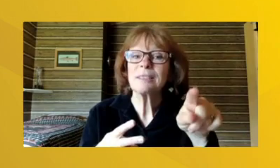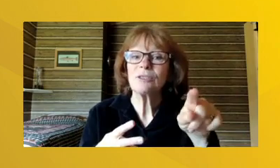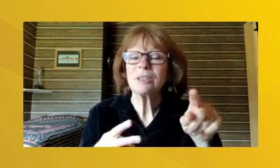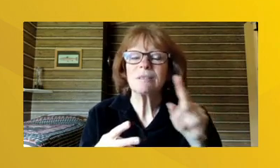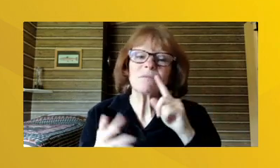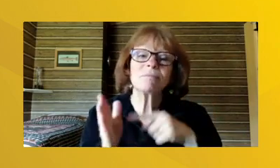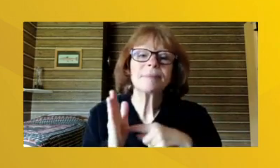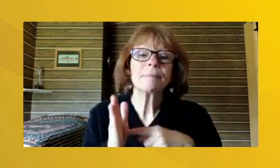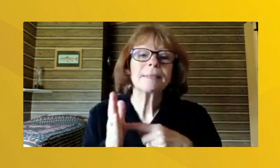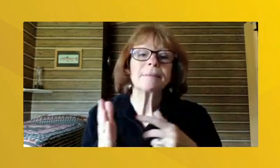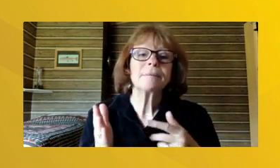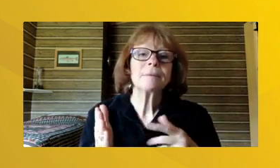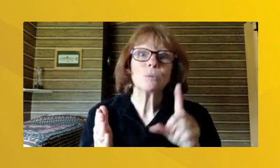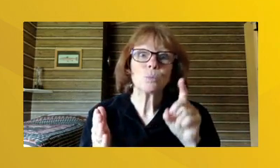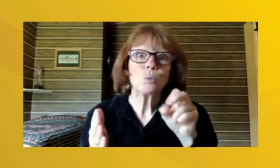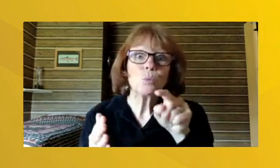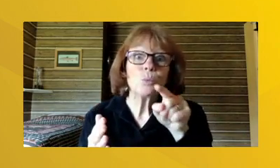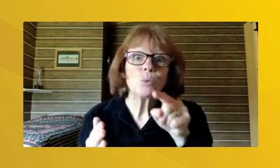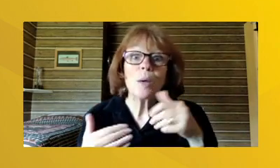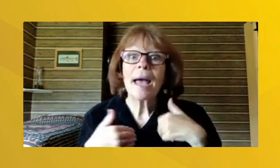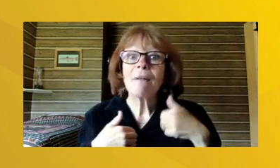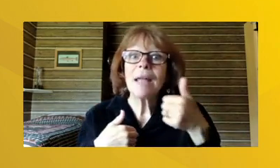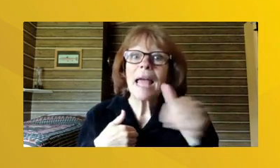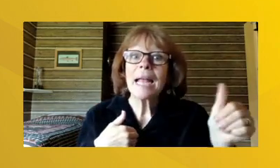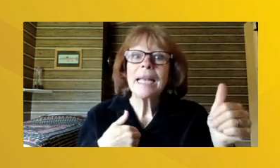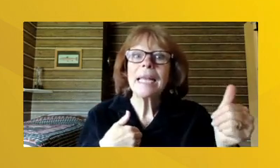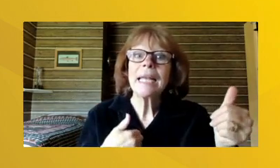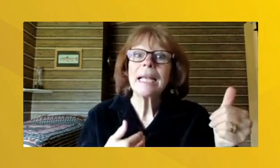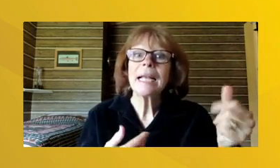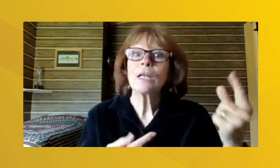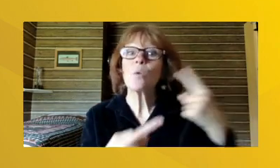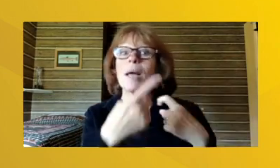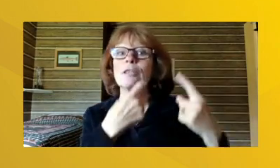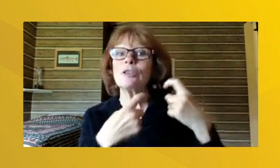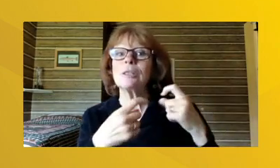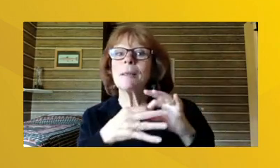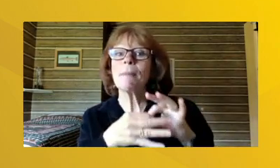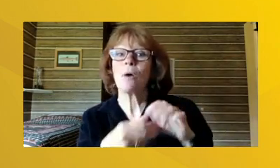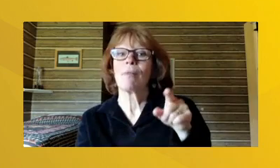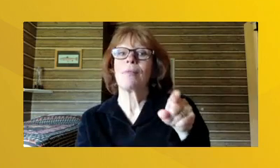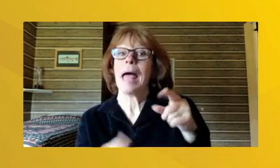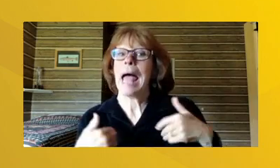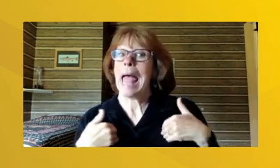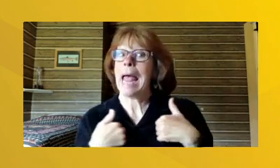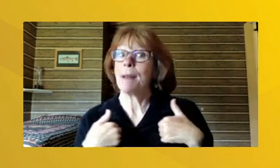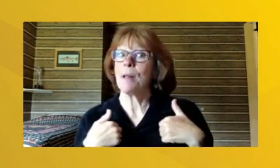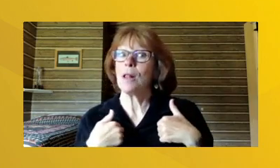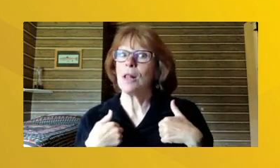you have any questions about the animals out of the list above?'